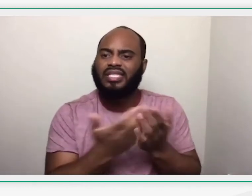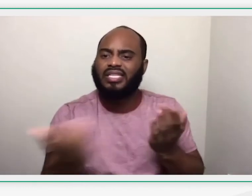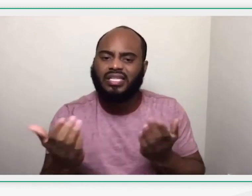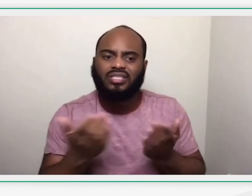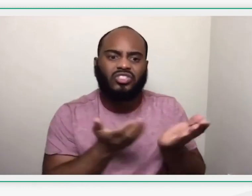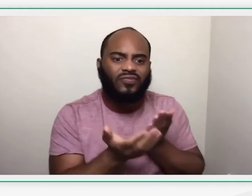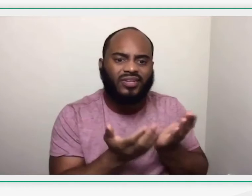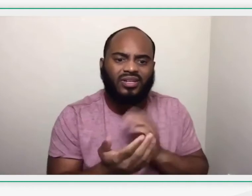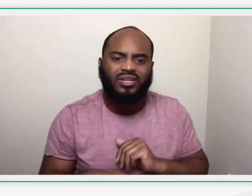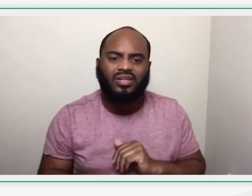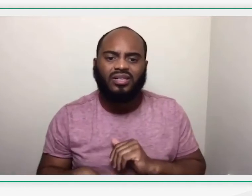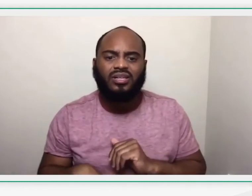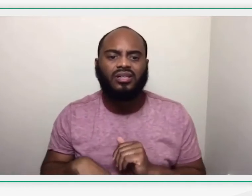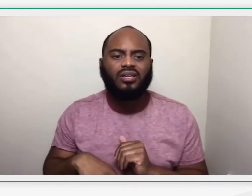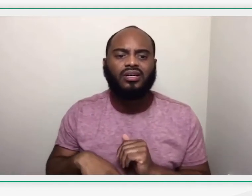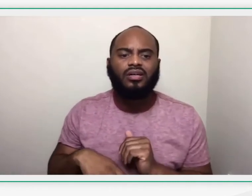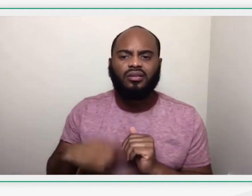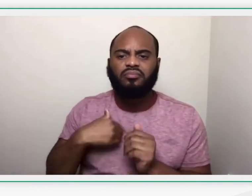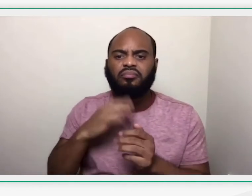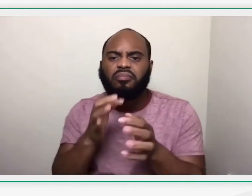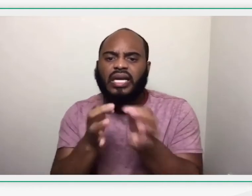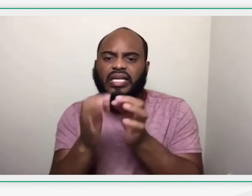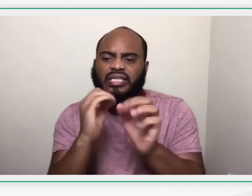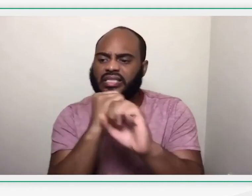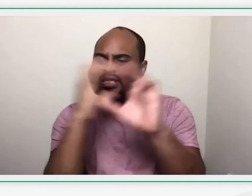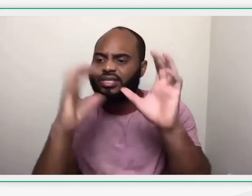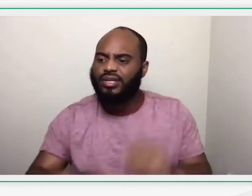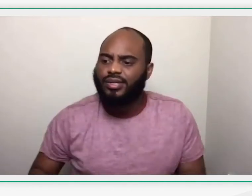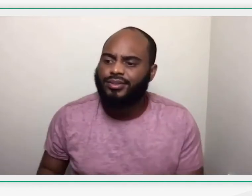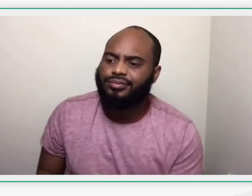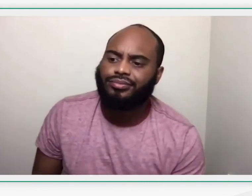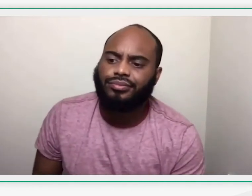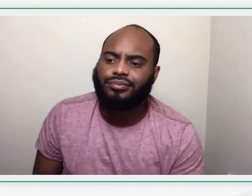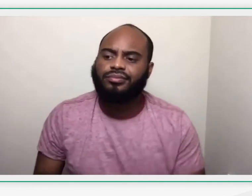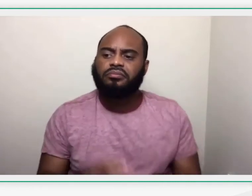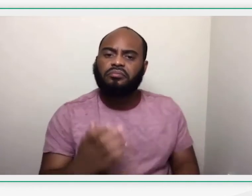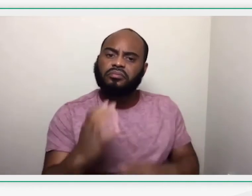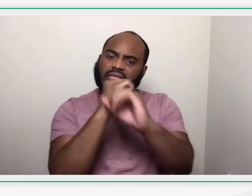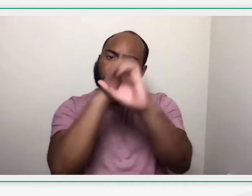Business credit allows you to obtain, again, these leases on offices, automobiles, and a lot of other items.